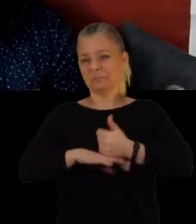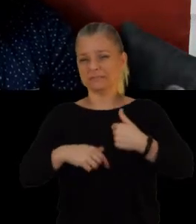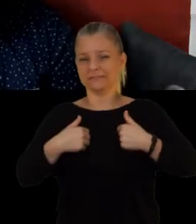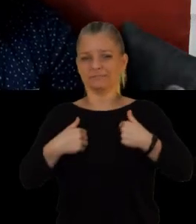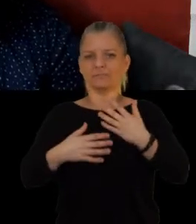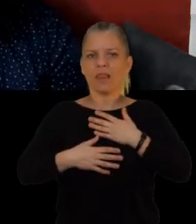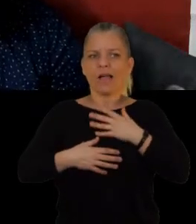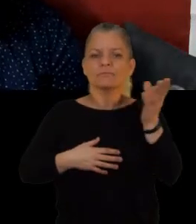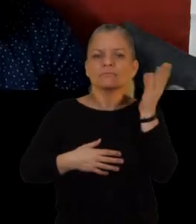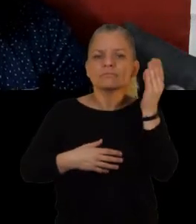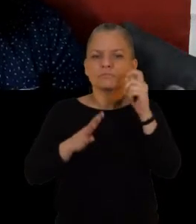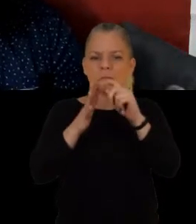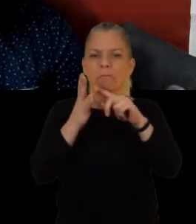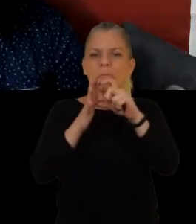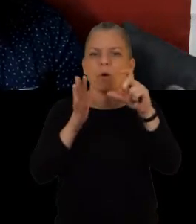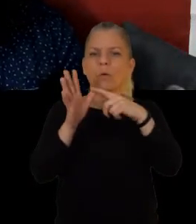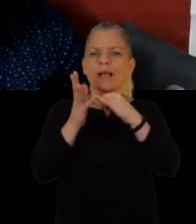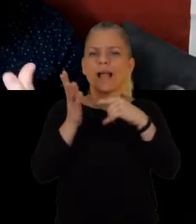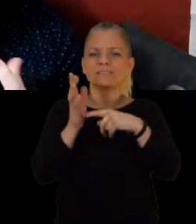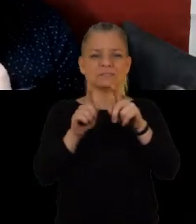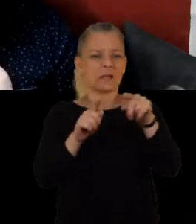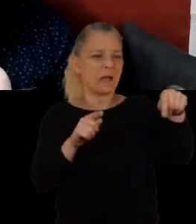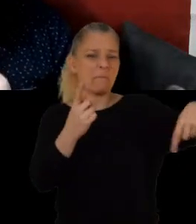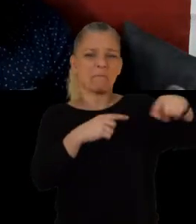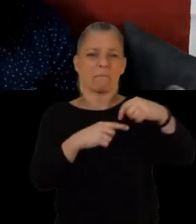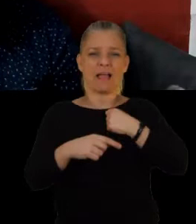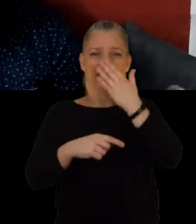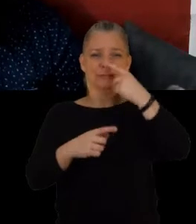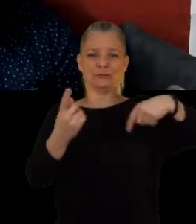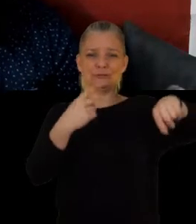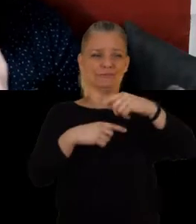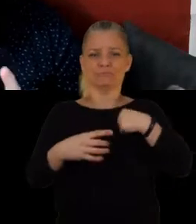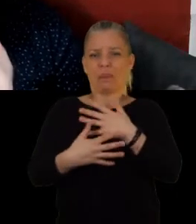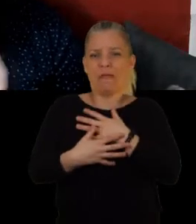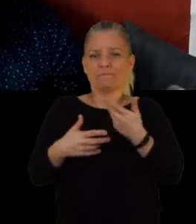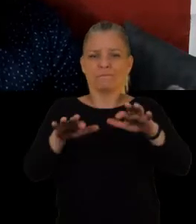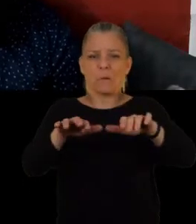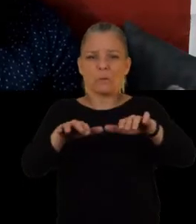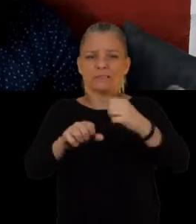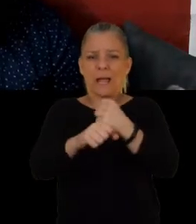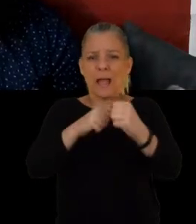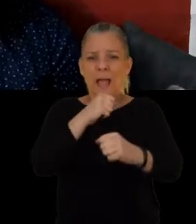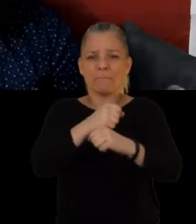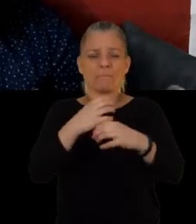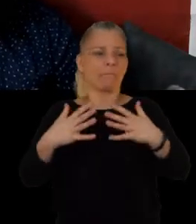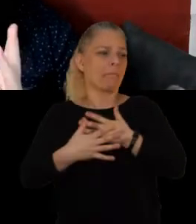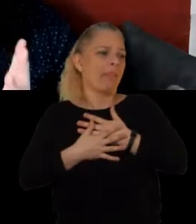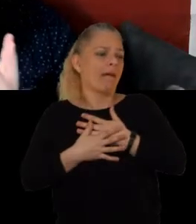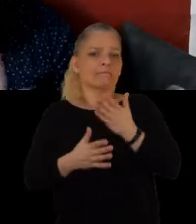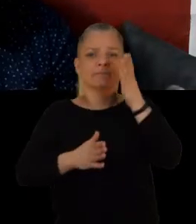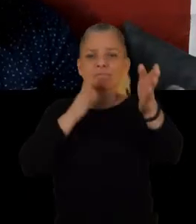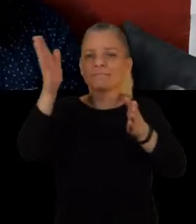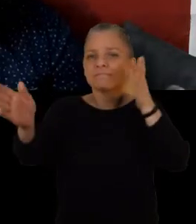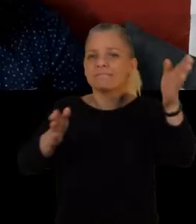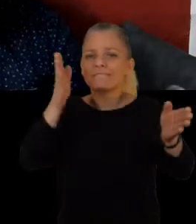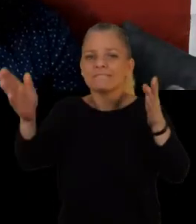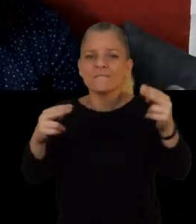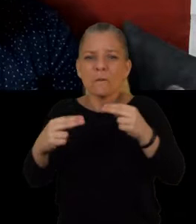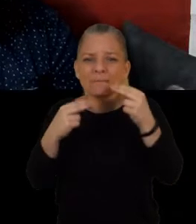bit basic i really enjoy podcasts like most guys my age i probably play too many computer games